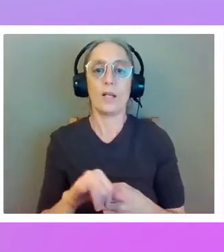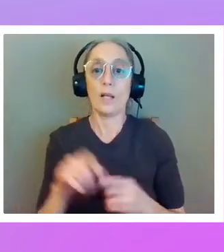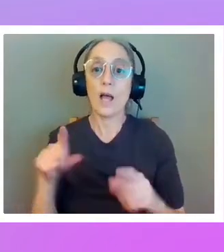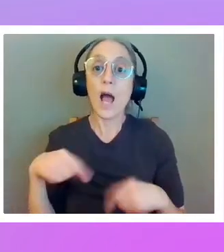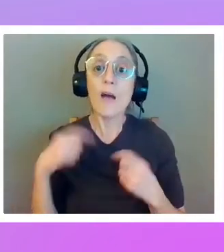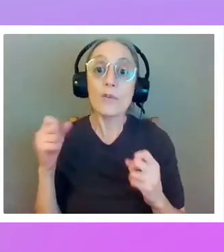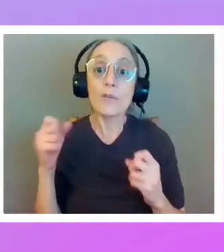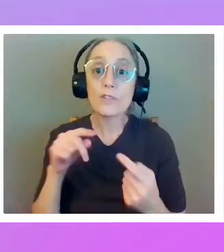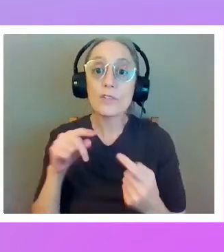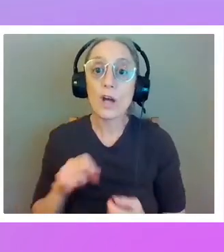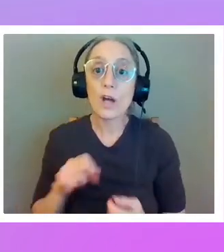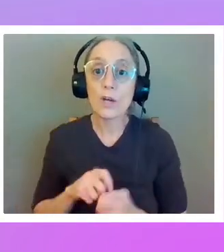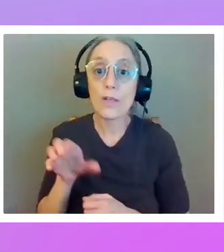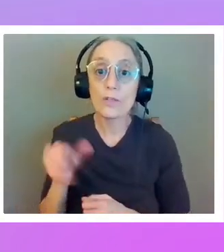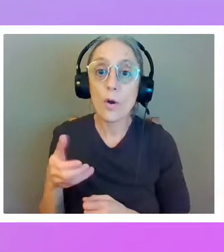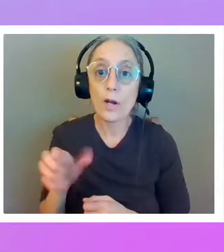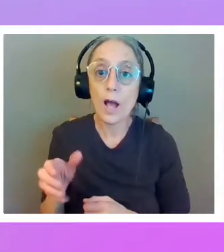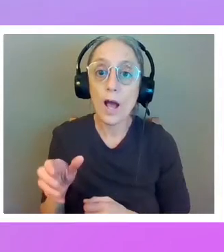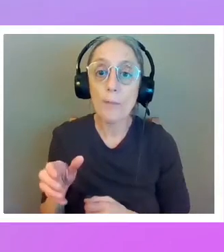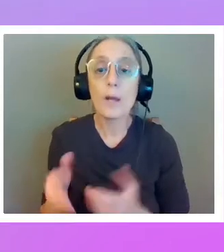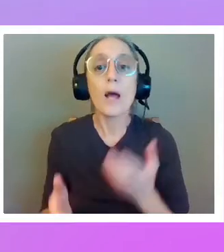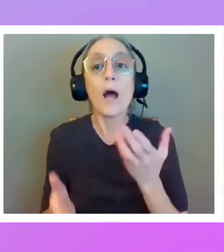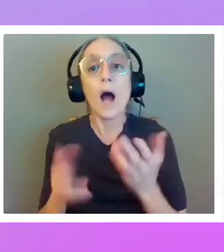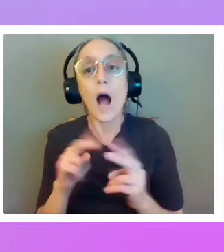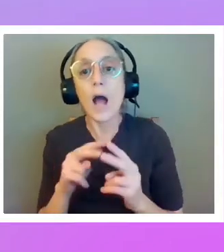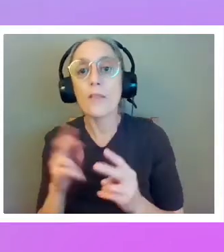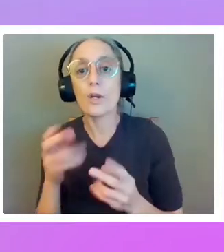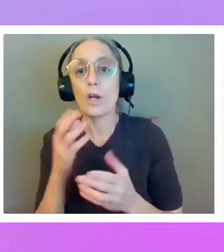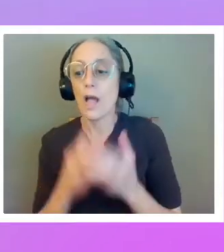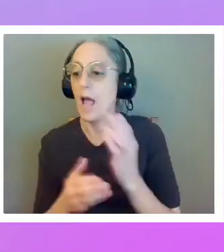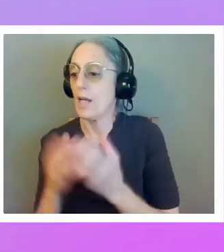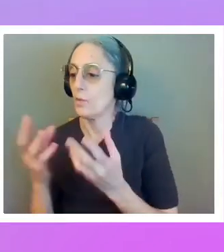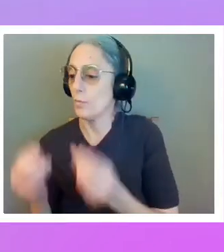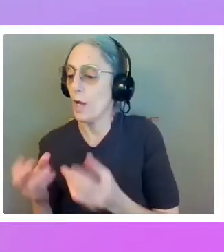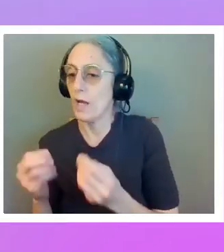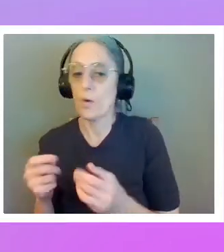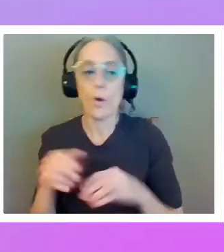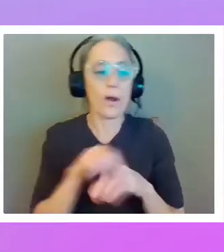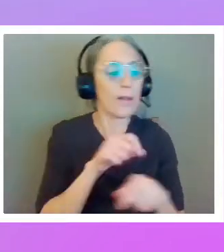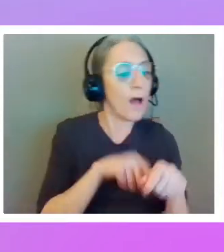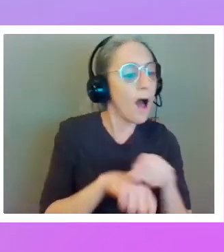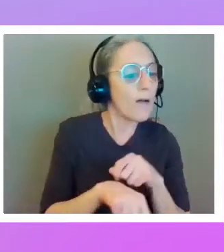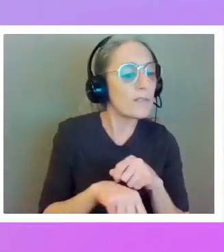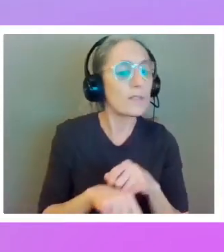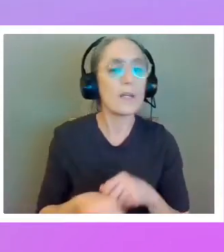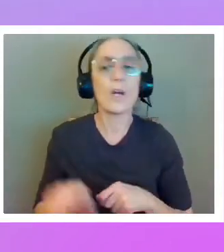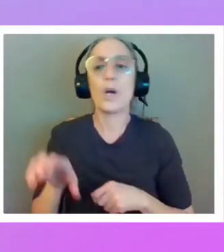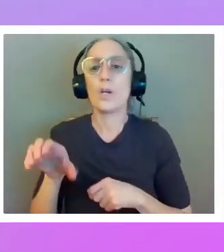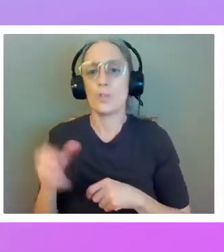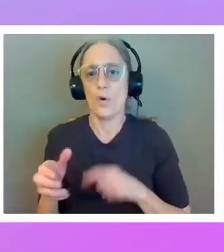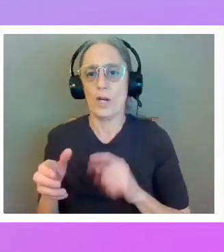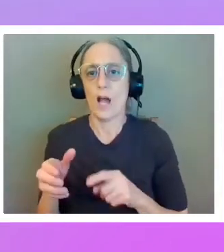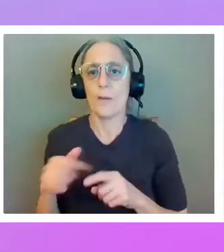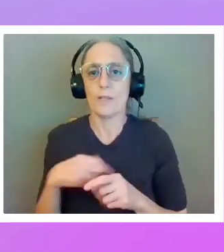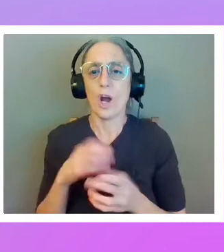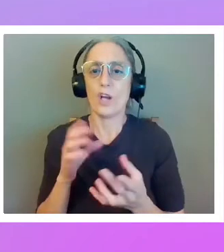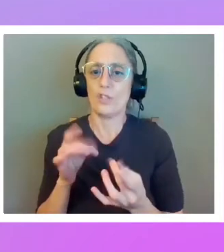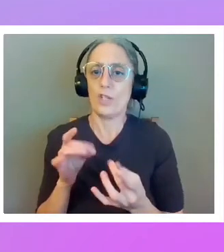either your hands were wet or you had gloves on. Door knobs can be particularly tricky in many situations.